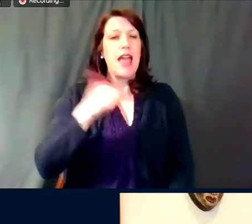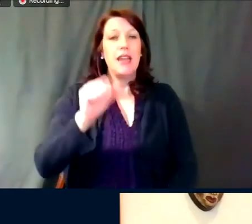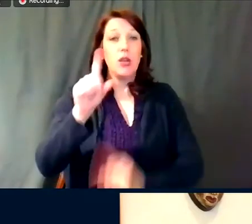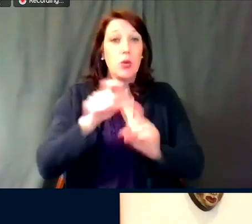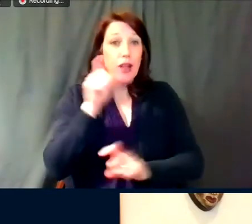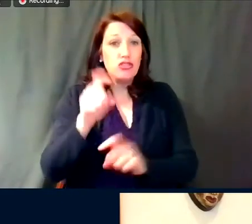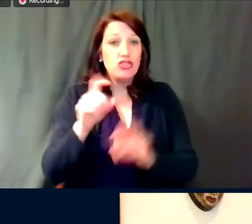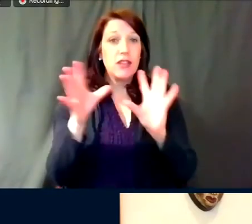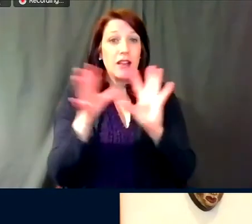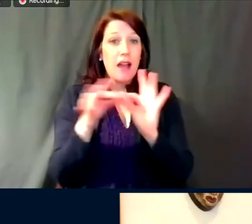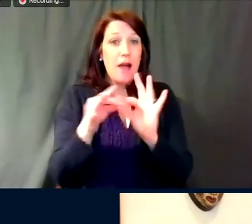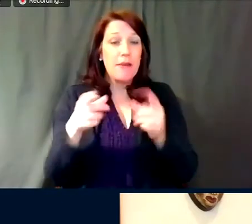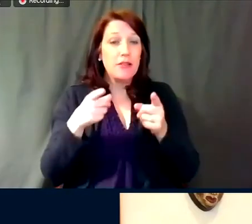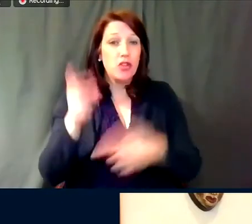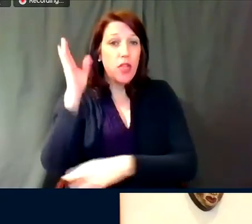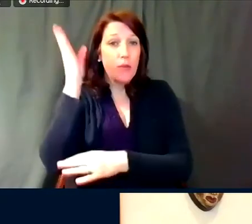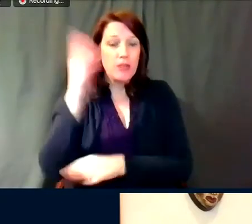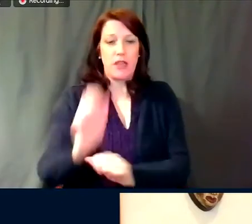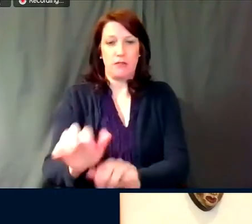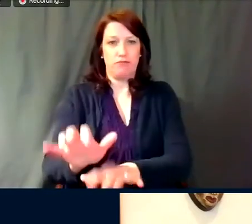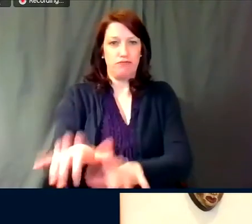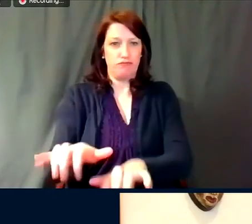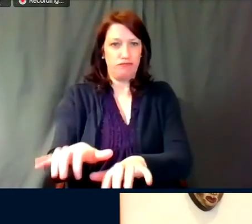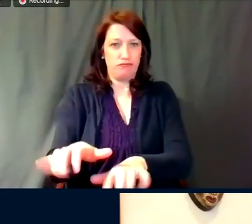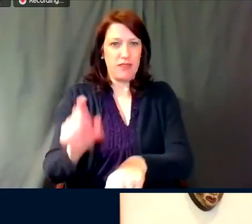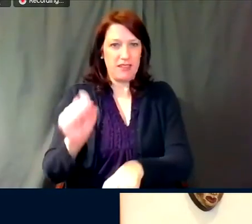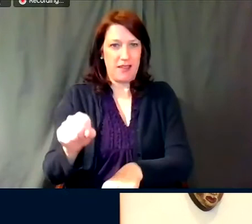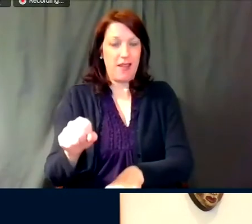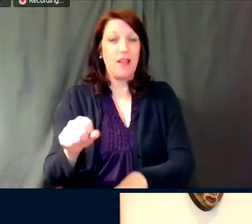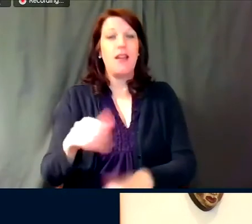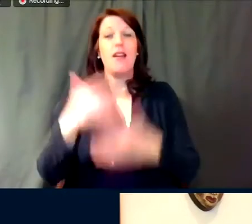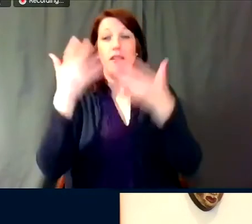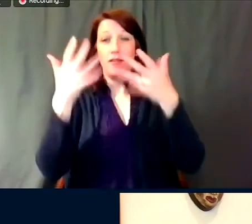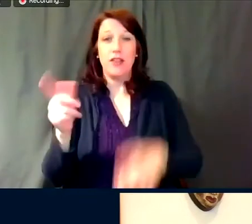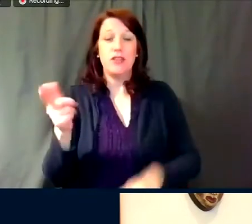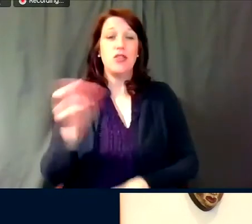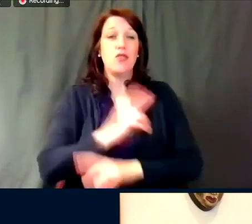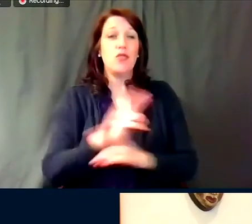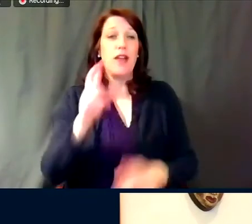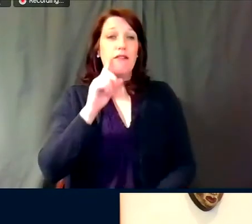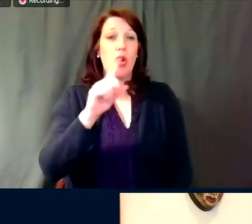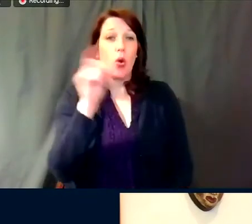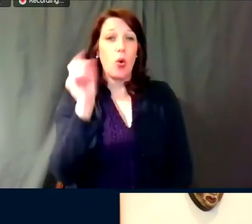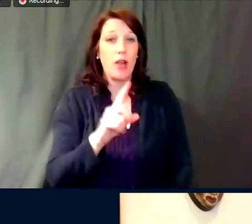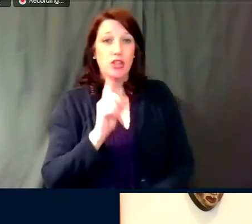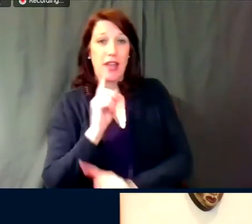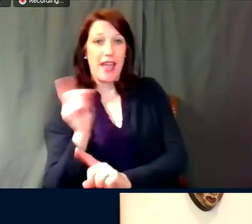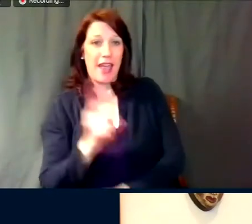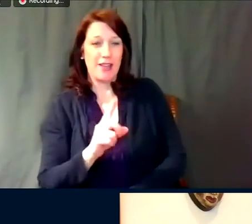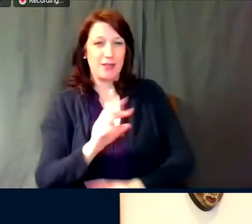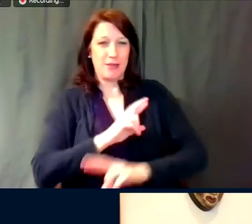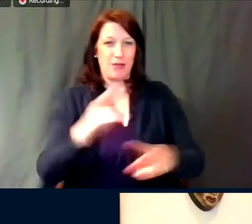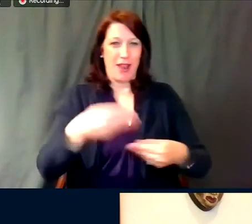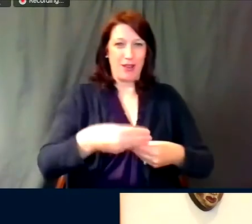YOU CAN ENTER YOUR QUESTIONS AND COMMENTS DURING THE PRESENTATIONS AND WE'LL MOVE TO THE QUESTION AND ANSWER SECTION,